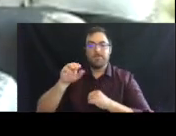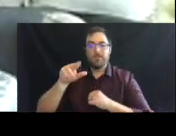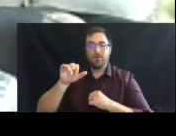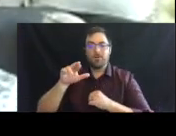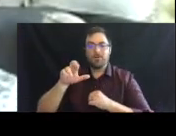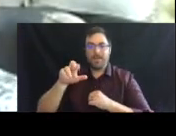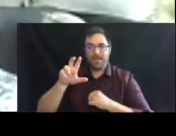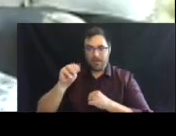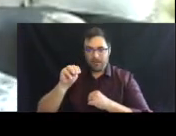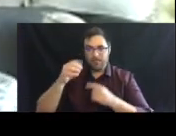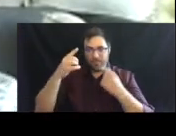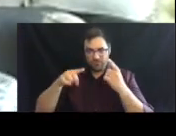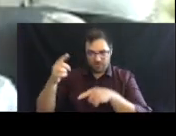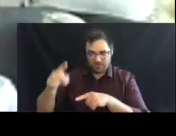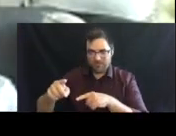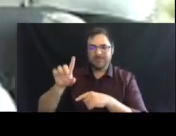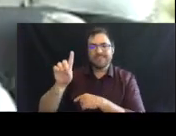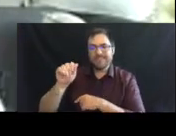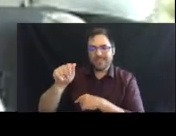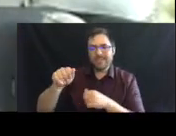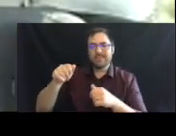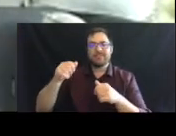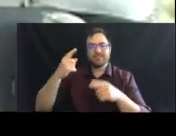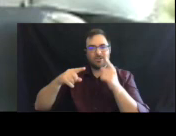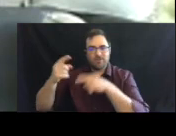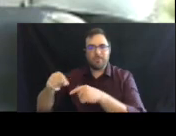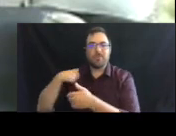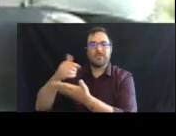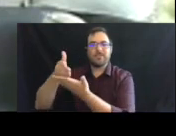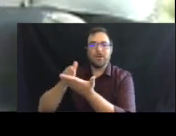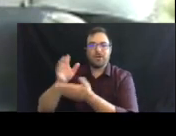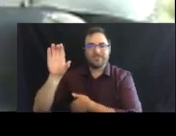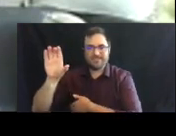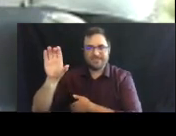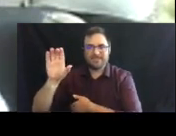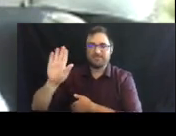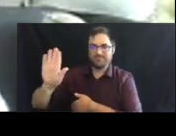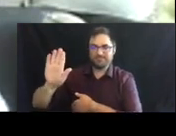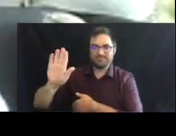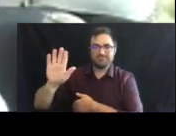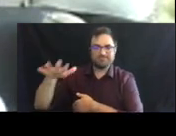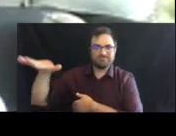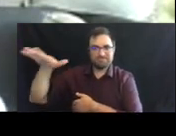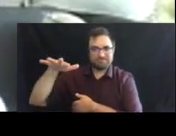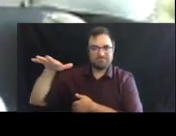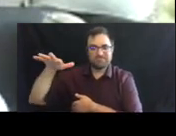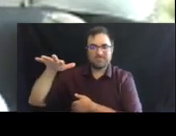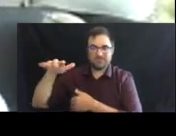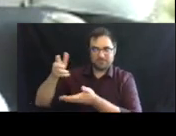and data use agreement with the part c early intervention folks in that data use agreement